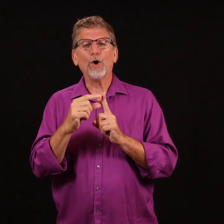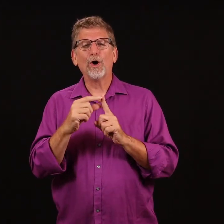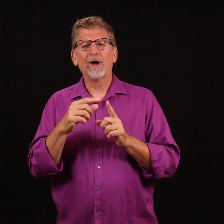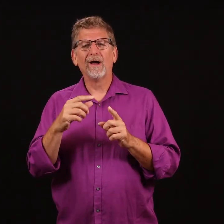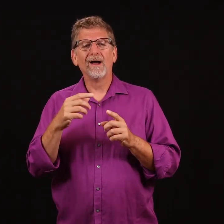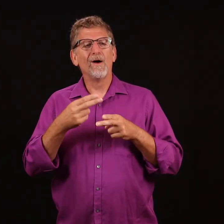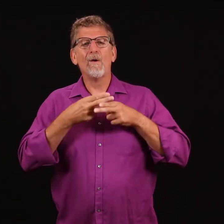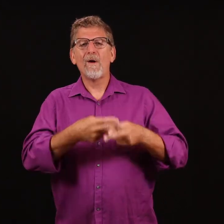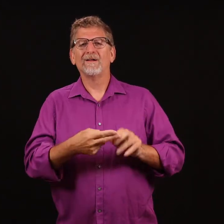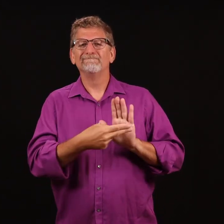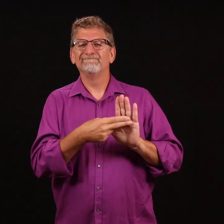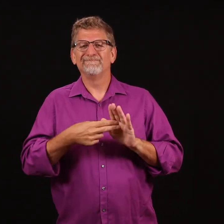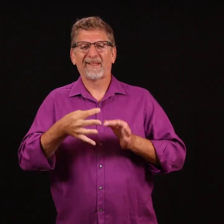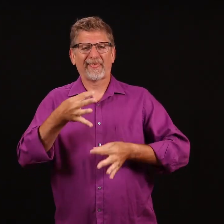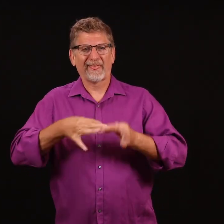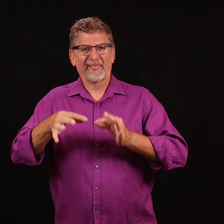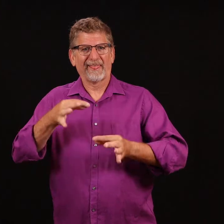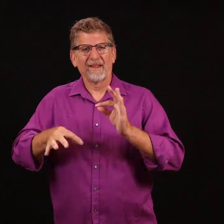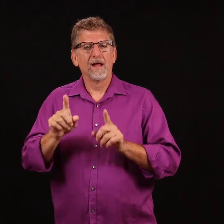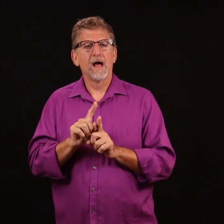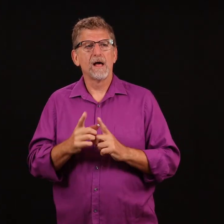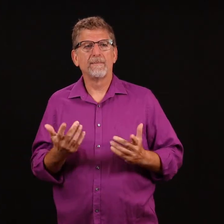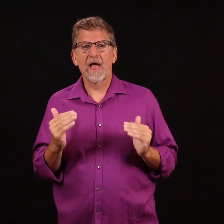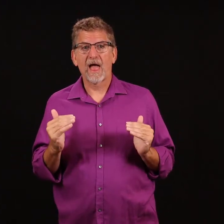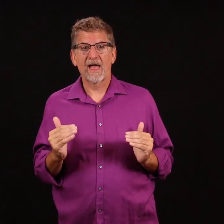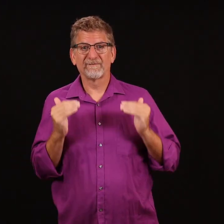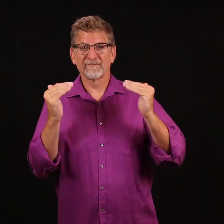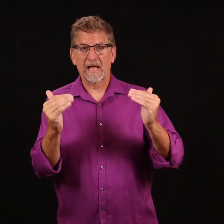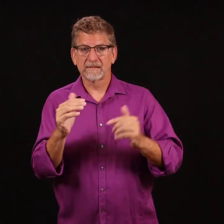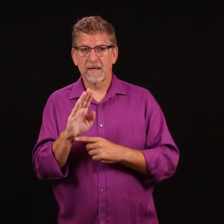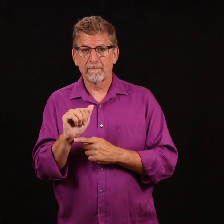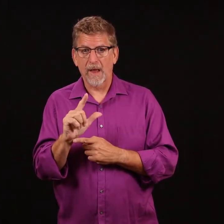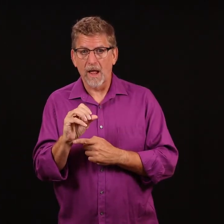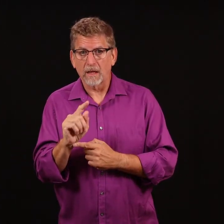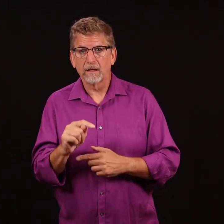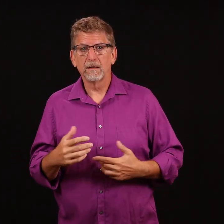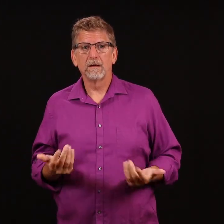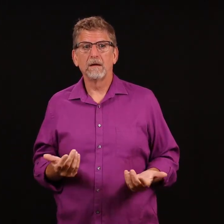Some refer to it as an advanced ballot,